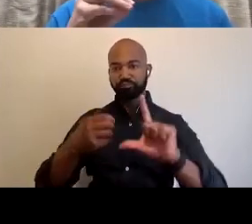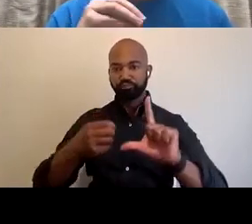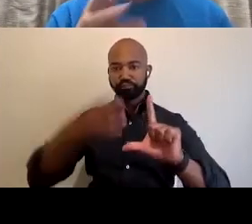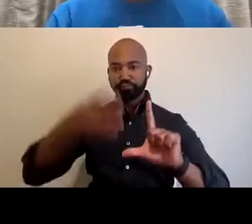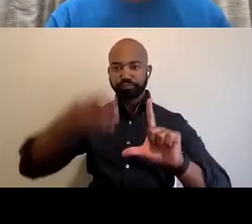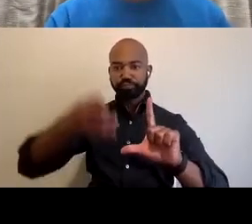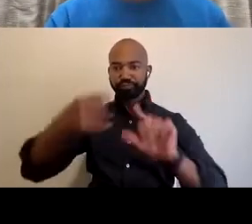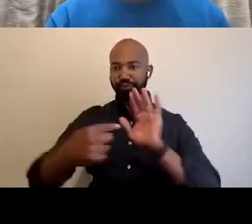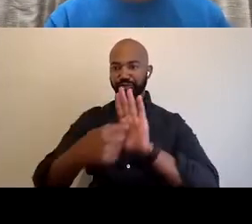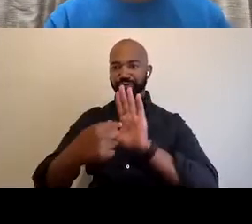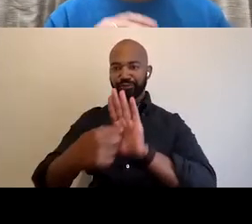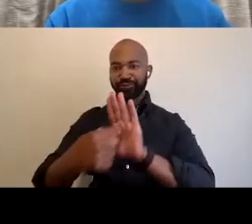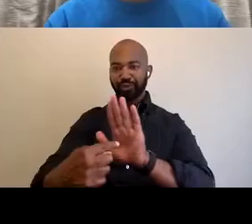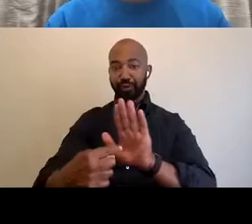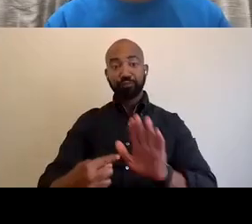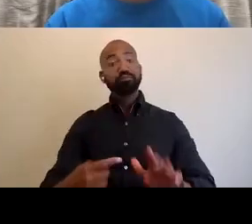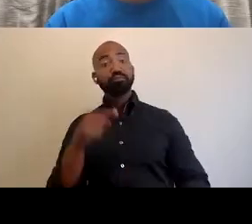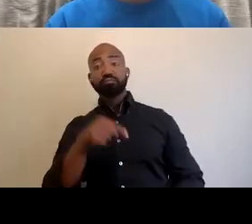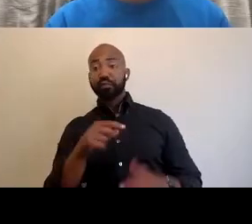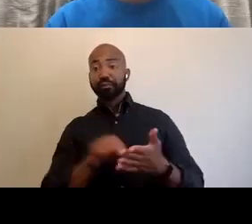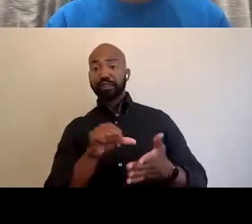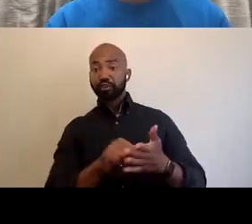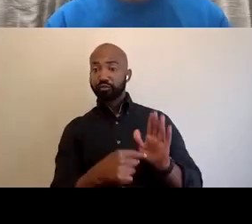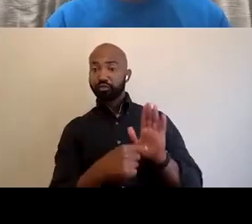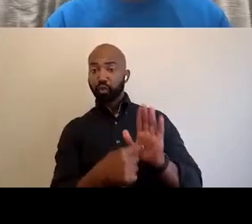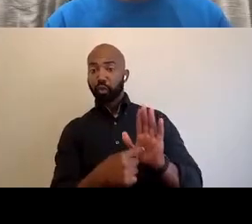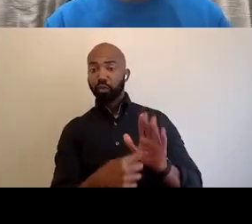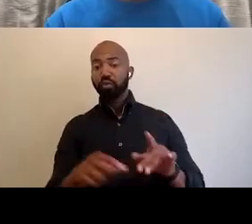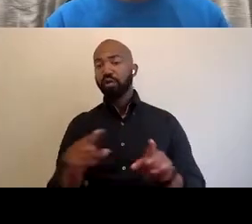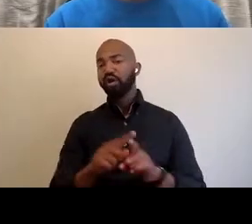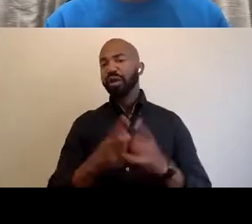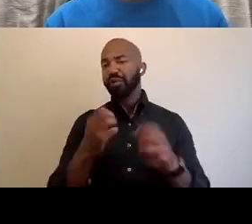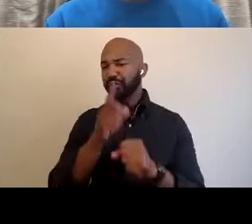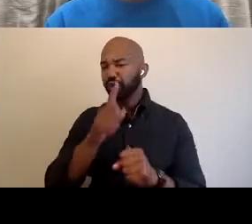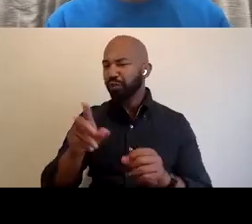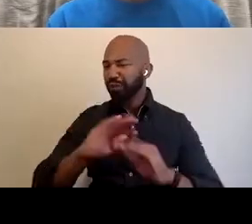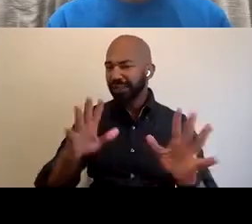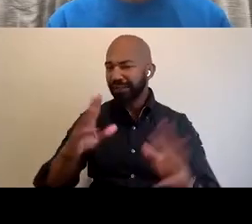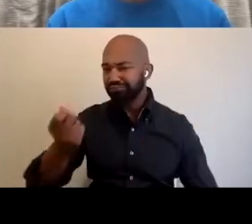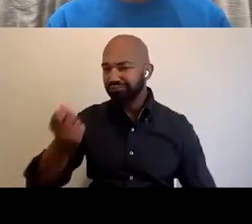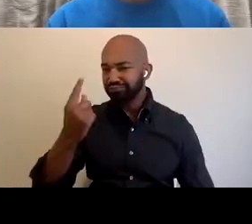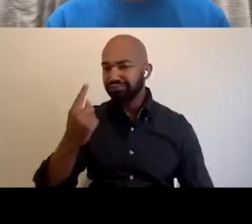that we're gonna review tonight, but I also want you to be made aware of, and it really gets down to the feminizing effects